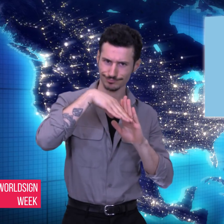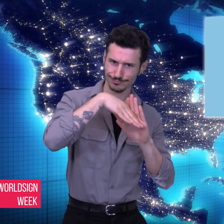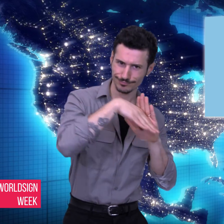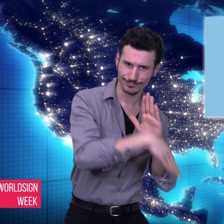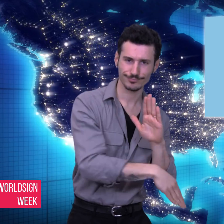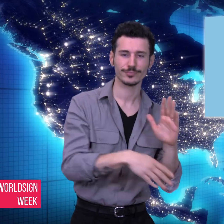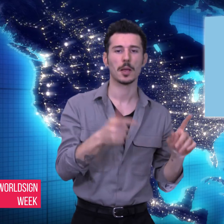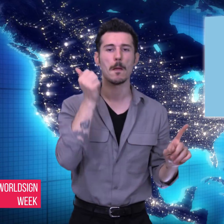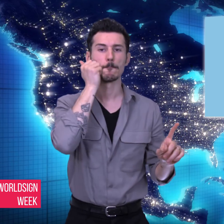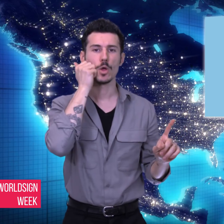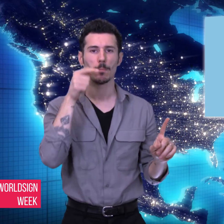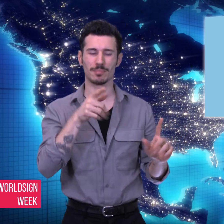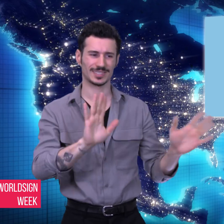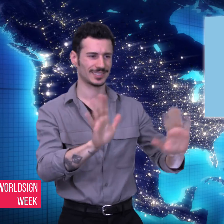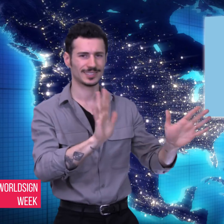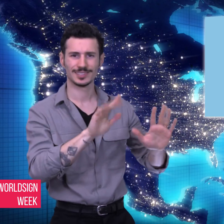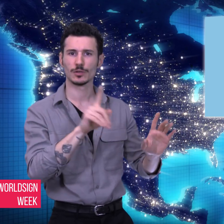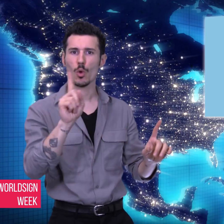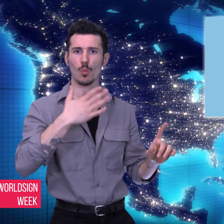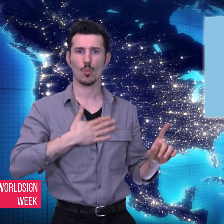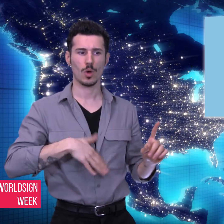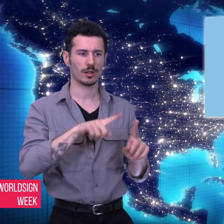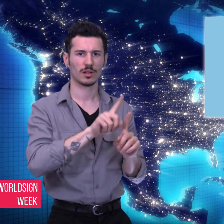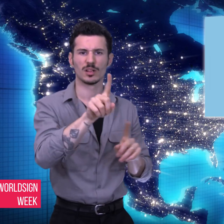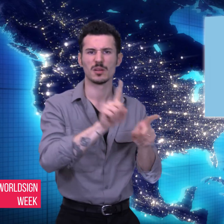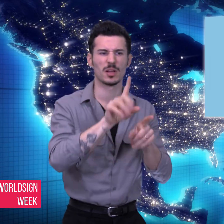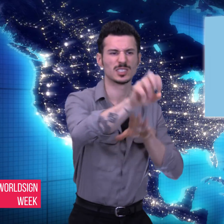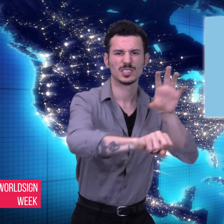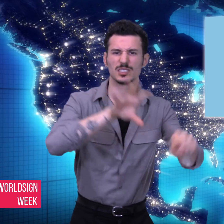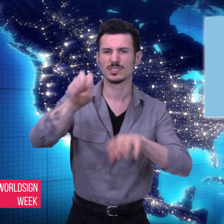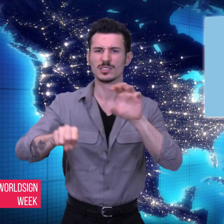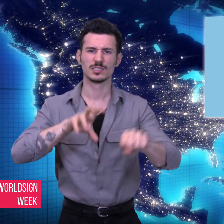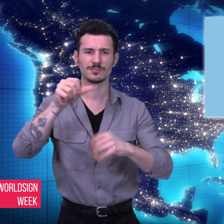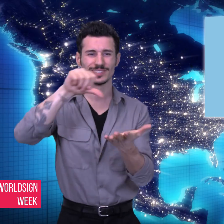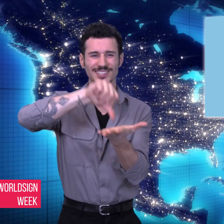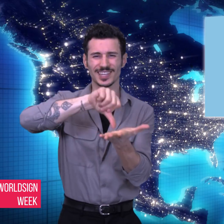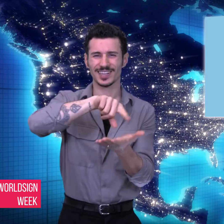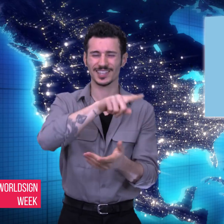father died 12 years ago, his mother chained